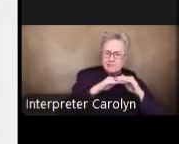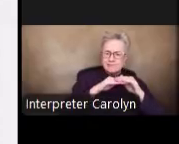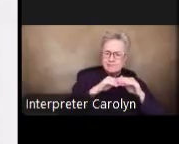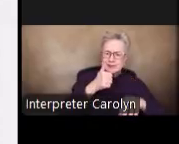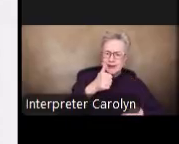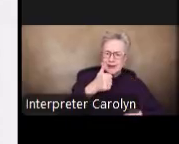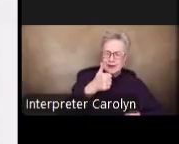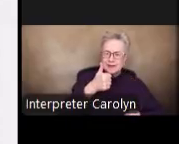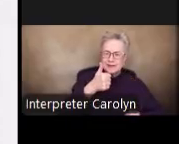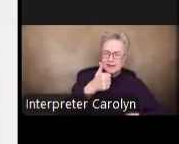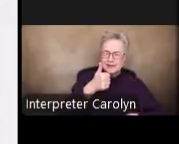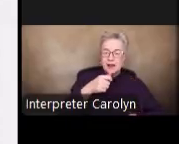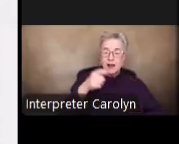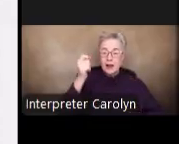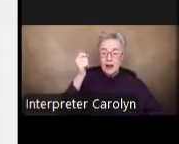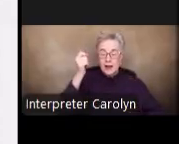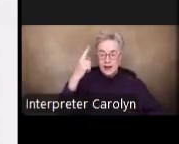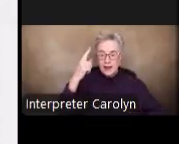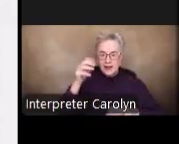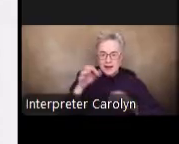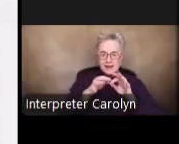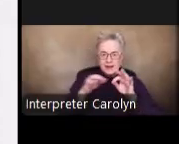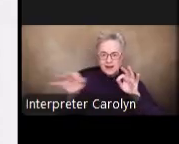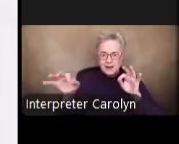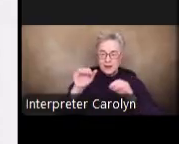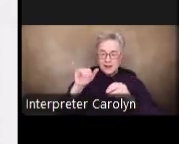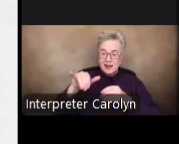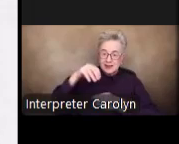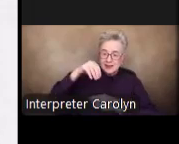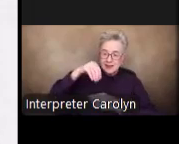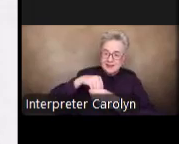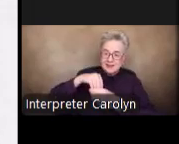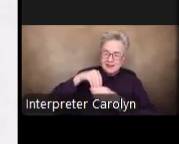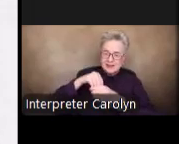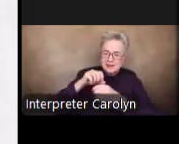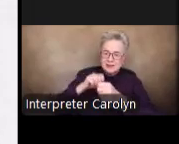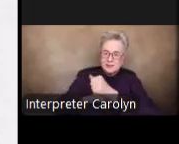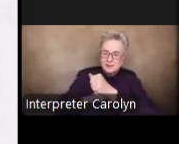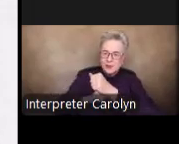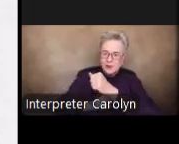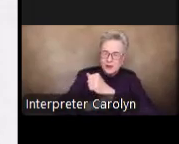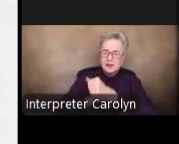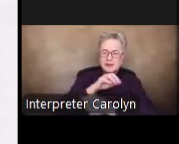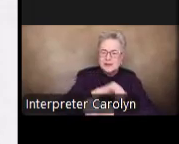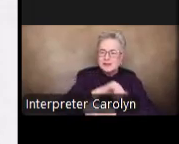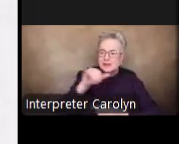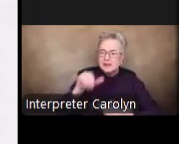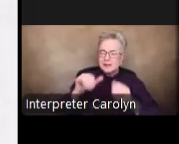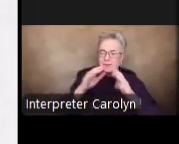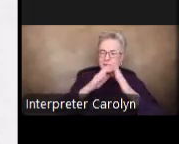Understanding language acts as the interior support walls. So we don't see it from the outside, but it holds up the